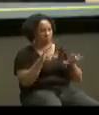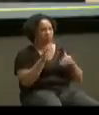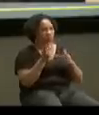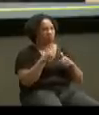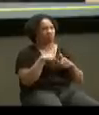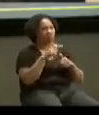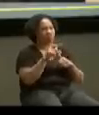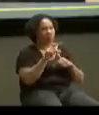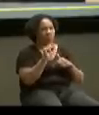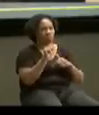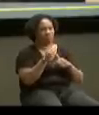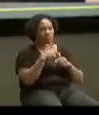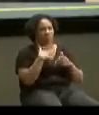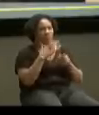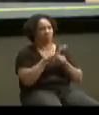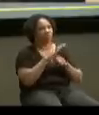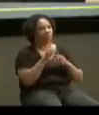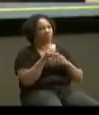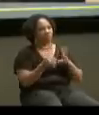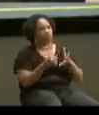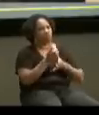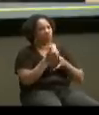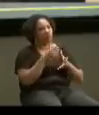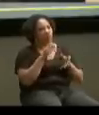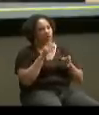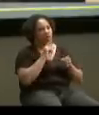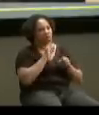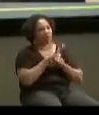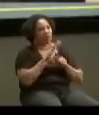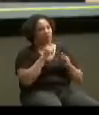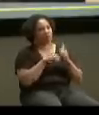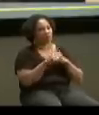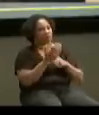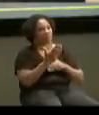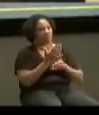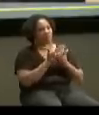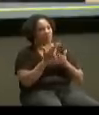SO WHAT CEQ HAD GONE WHEN GSA FULFILLED OUR PRIMARY OBLIGATION